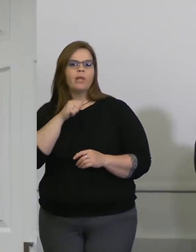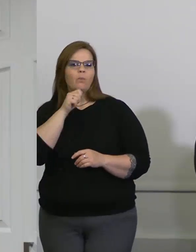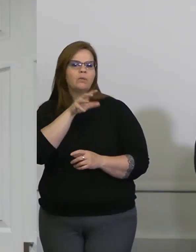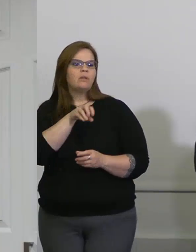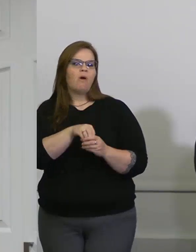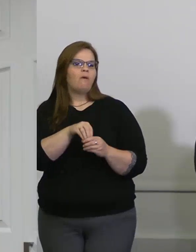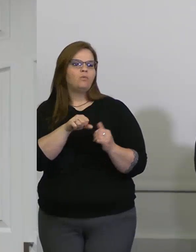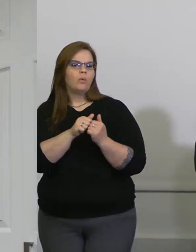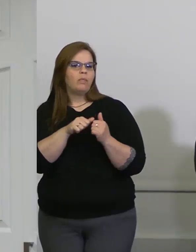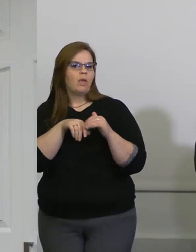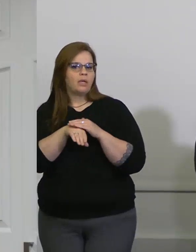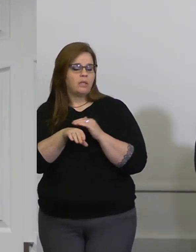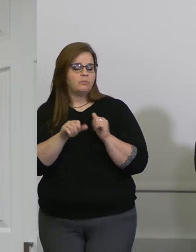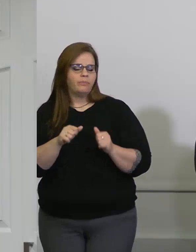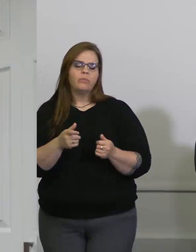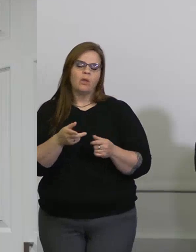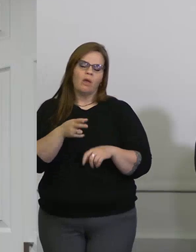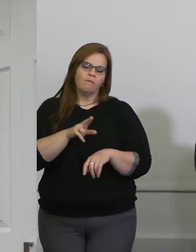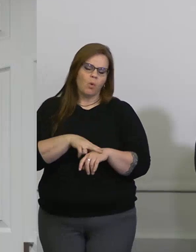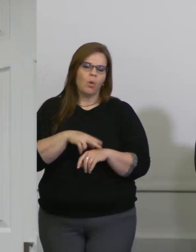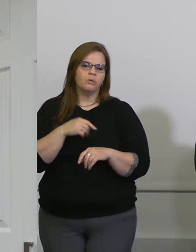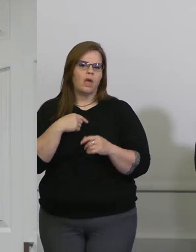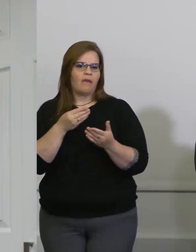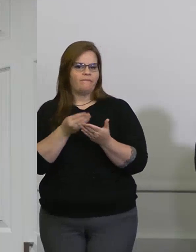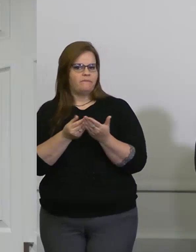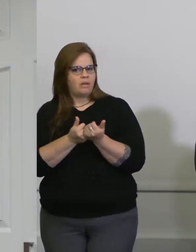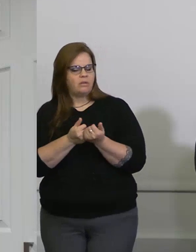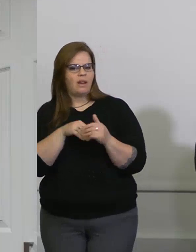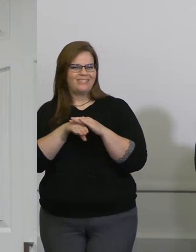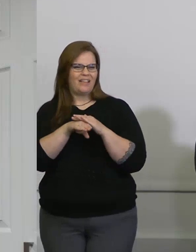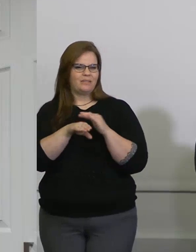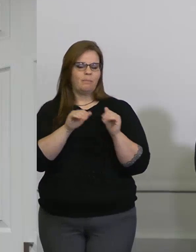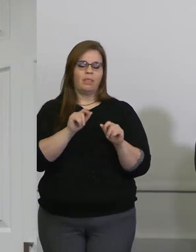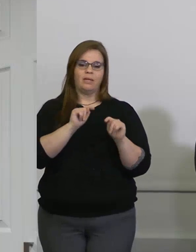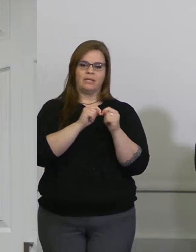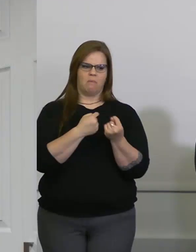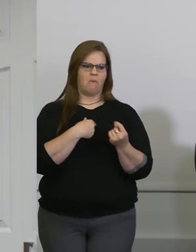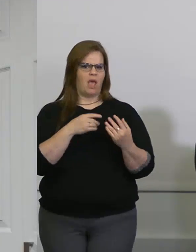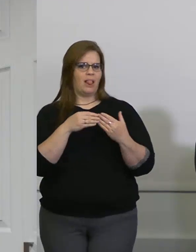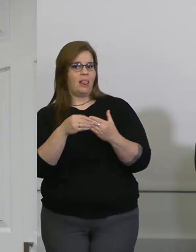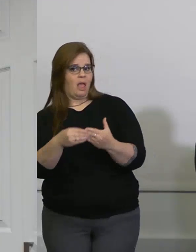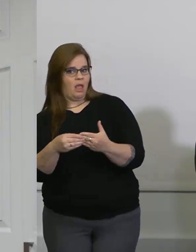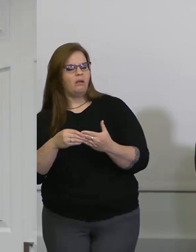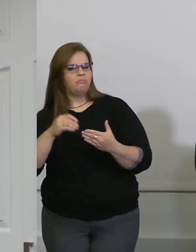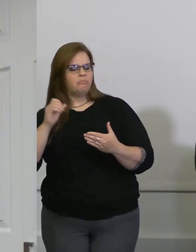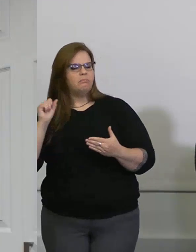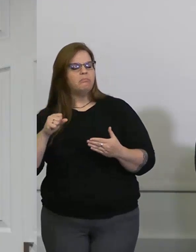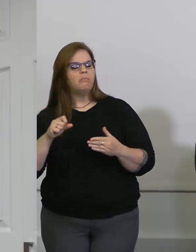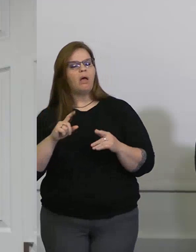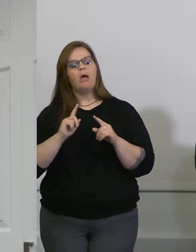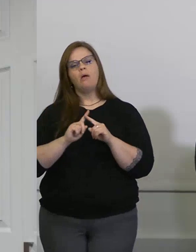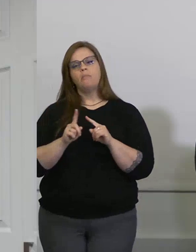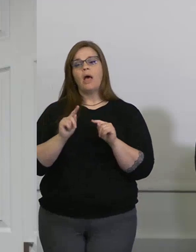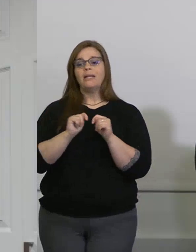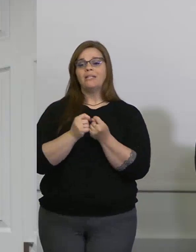Sure, I funded an accessibility team, but I was leading teams across Canada and LATAM.